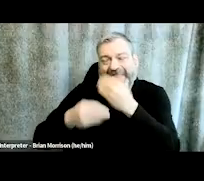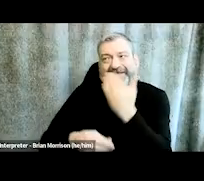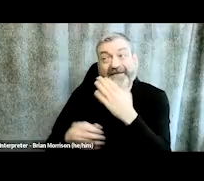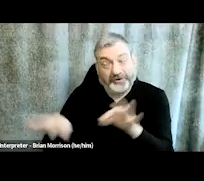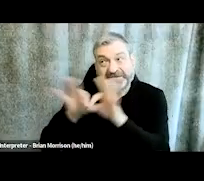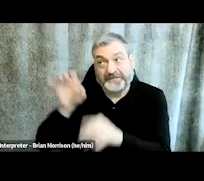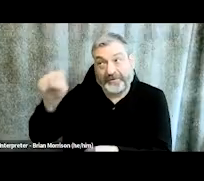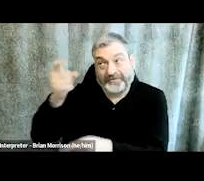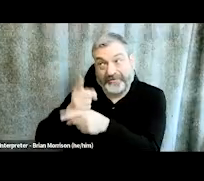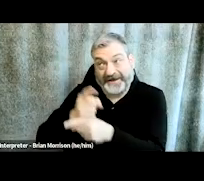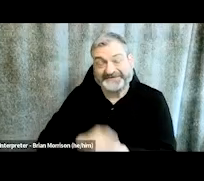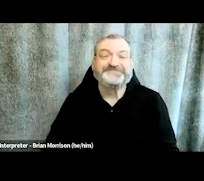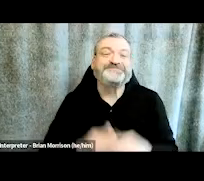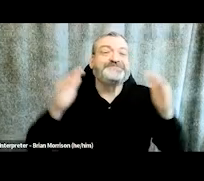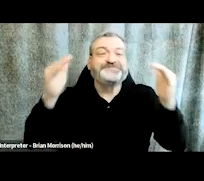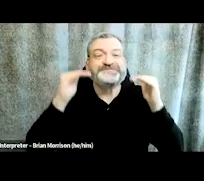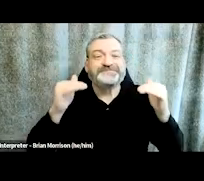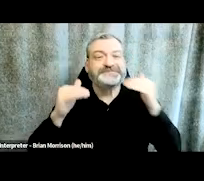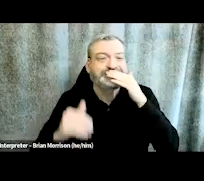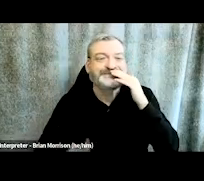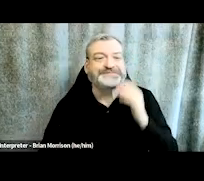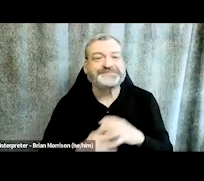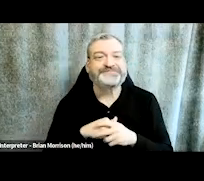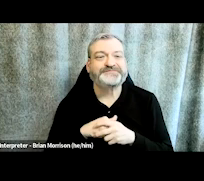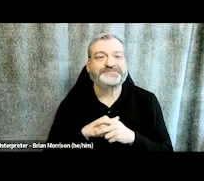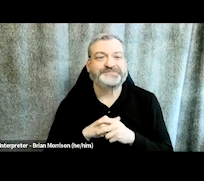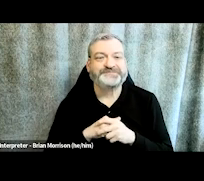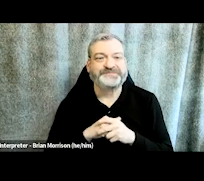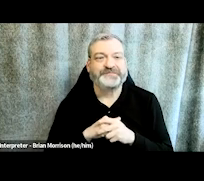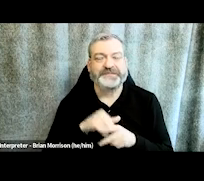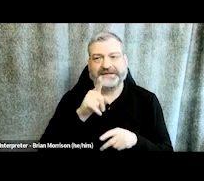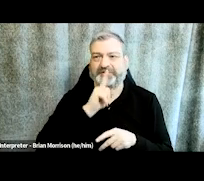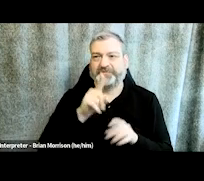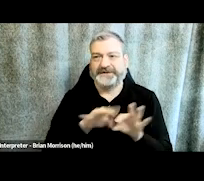So let's move on, because this is really important too.